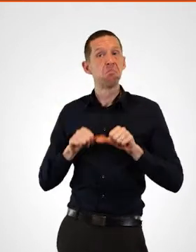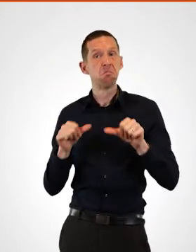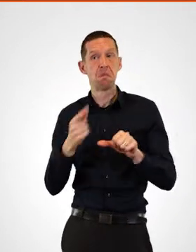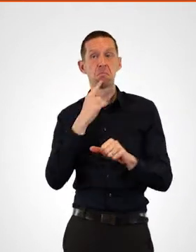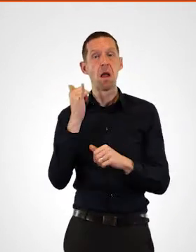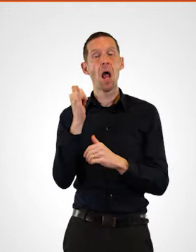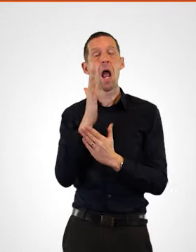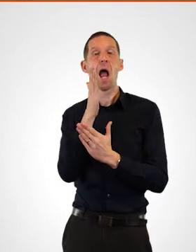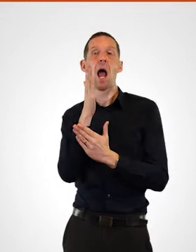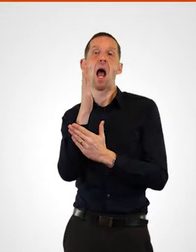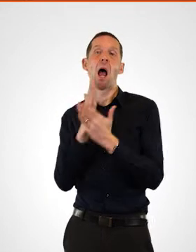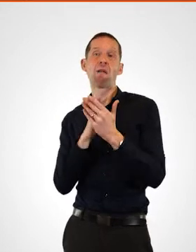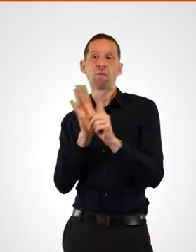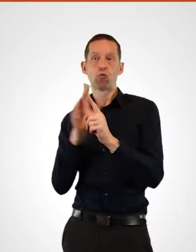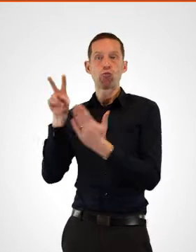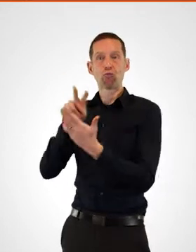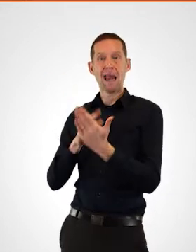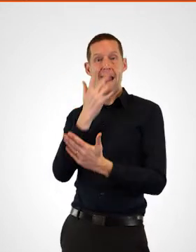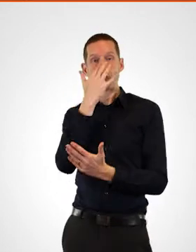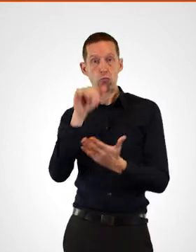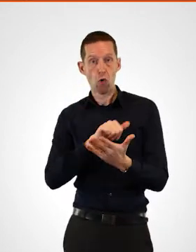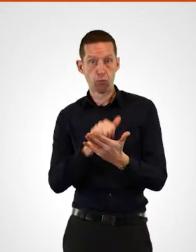about half of them are reading at an age-appropriate level,